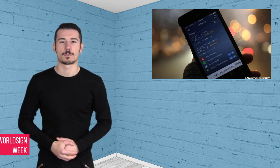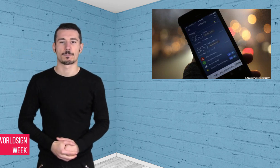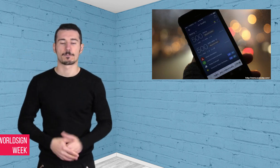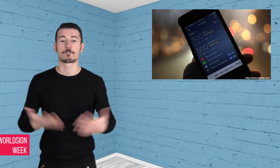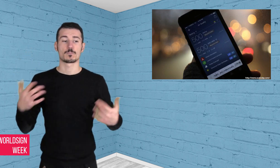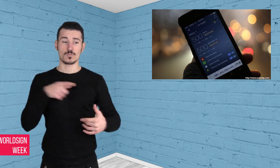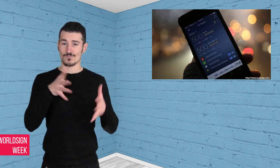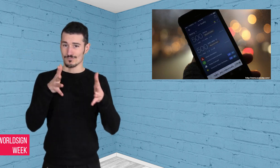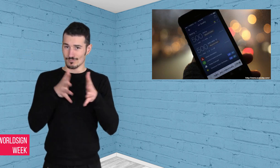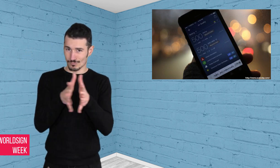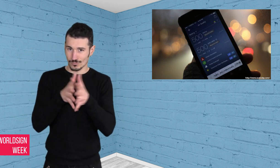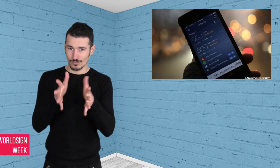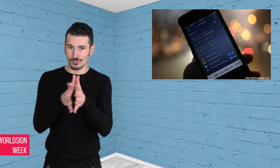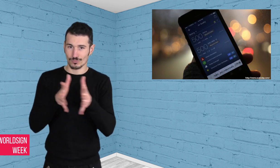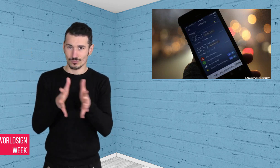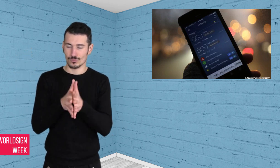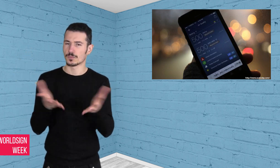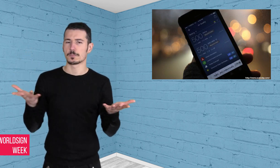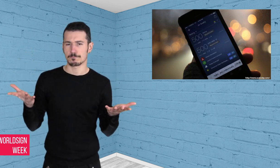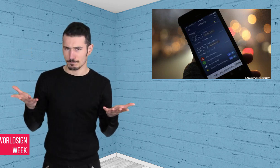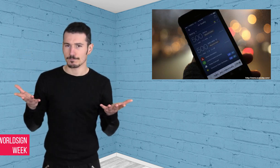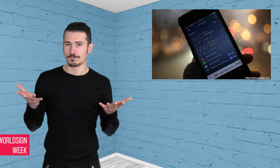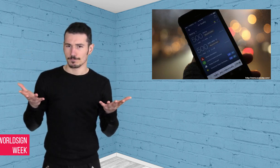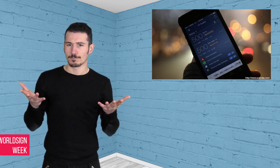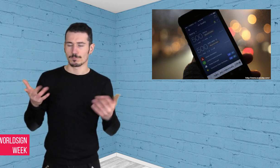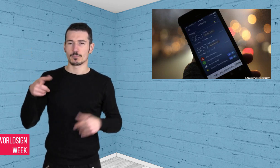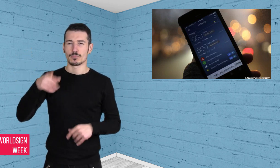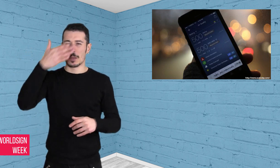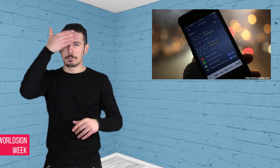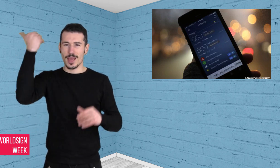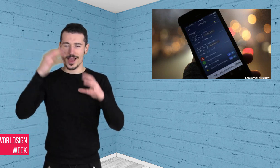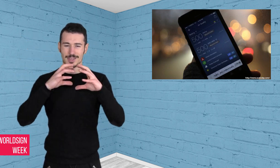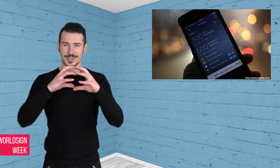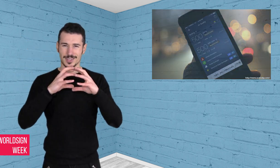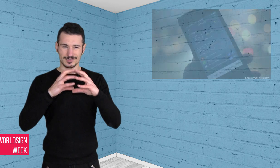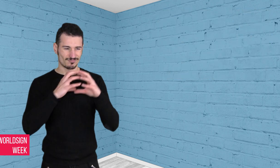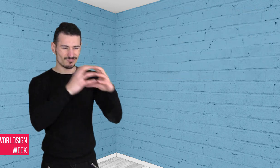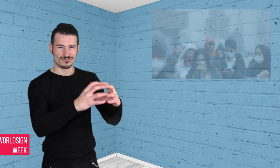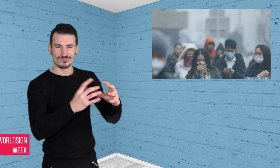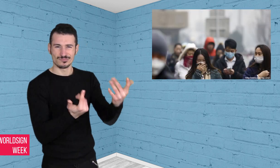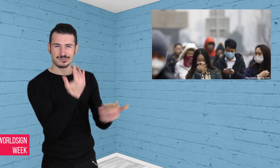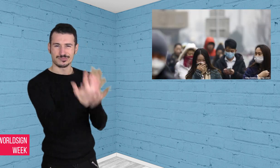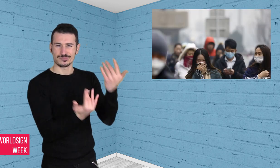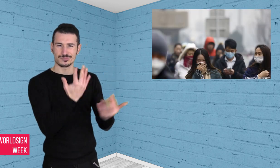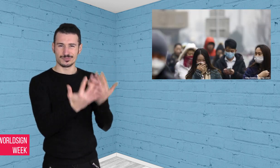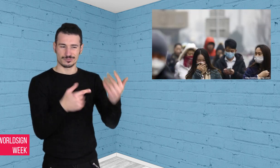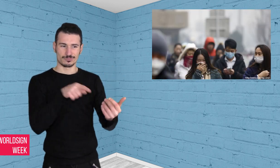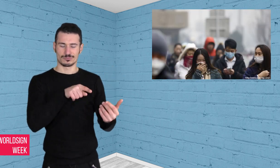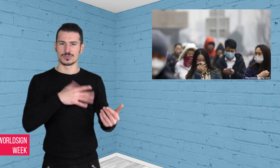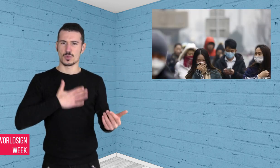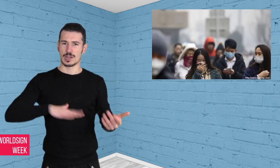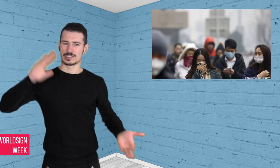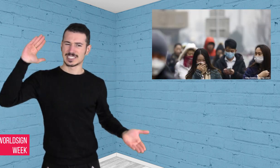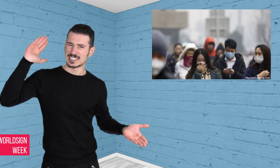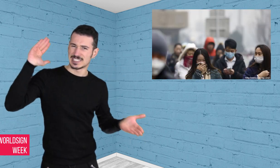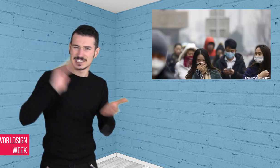cutting use of coal power by 30 percent, shutting down 500 higher-pollution factories